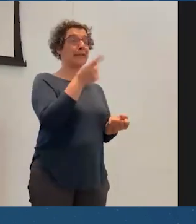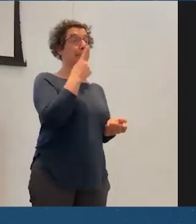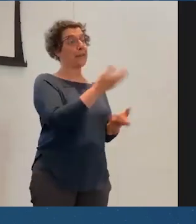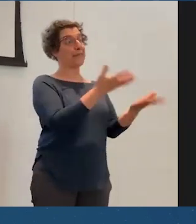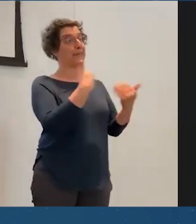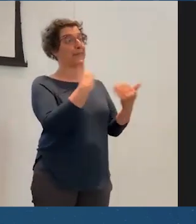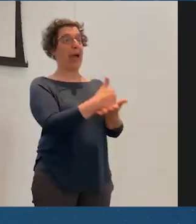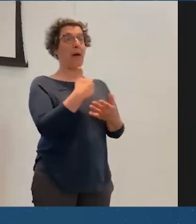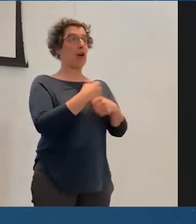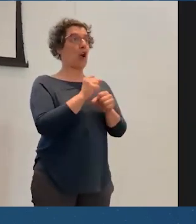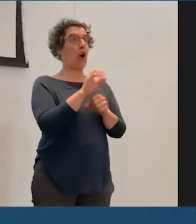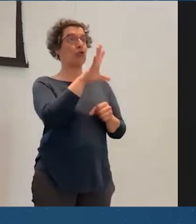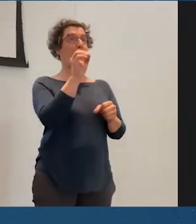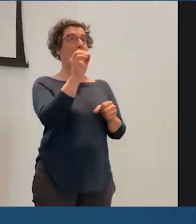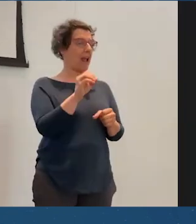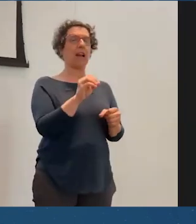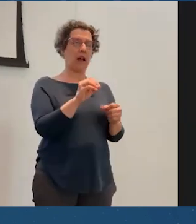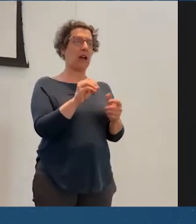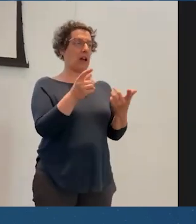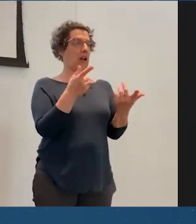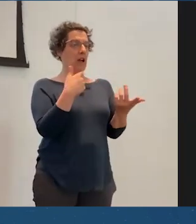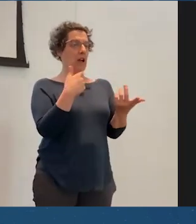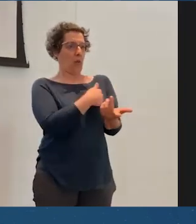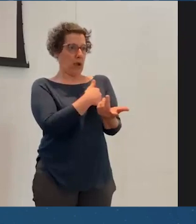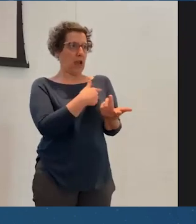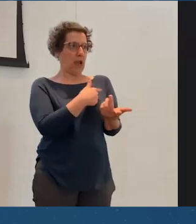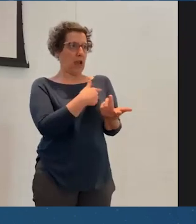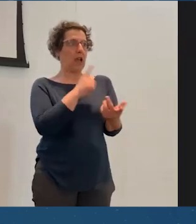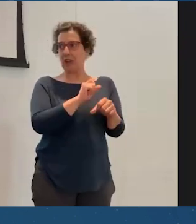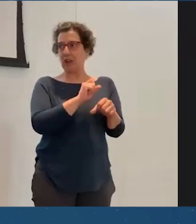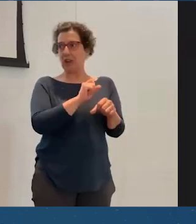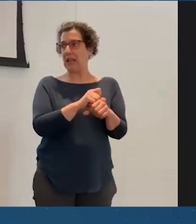co-create products with us but that we are also supporting them